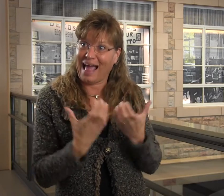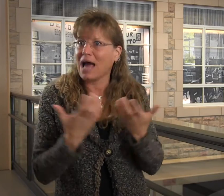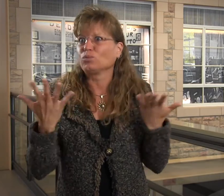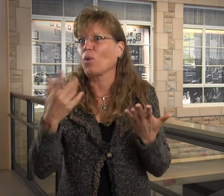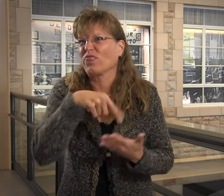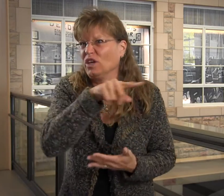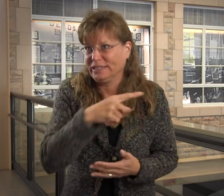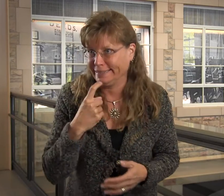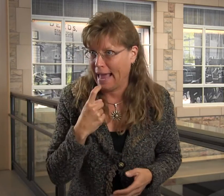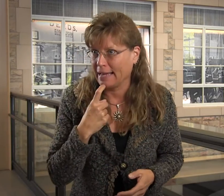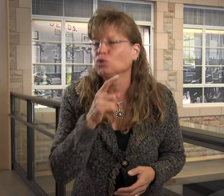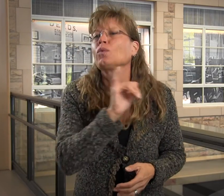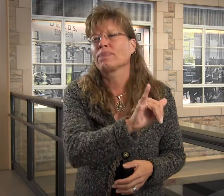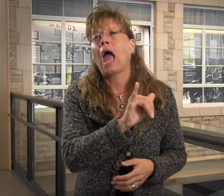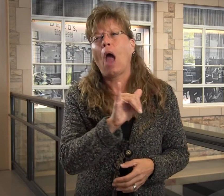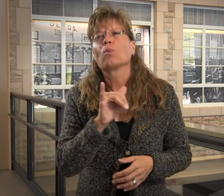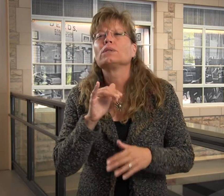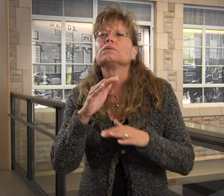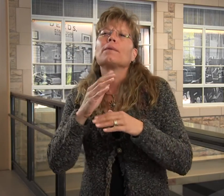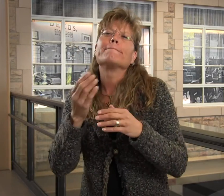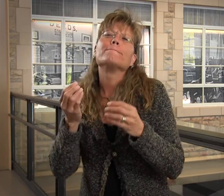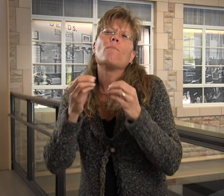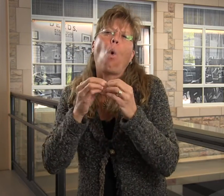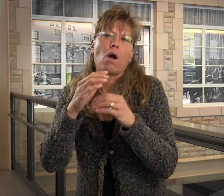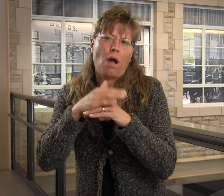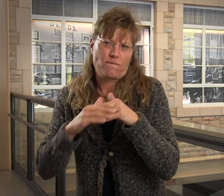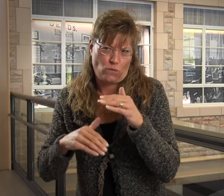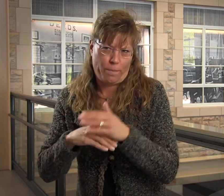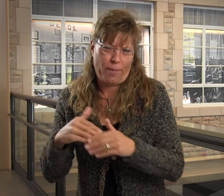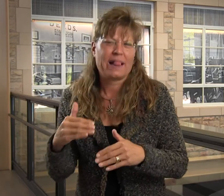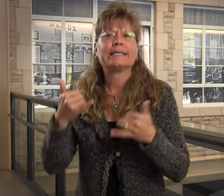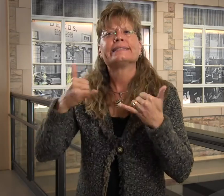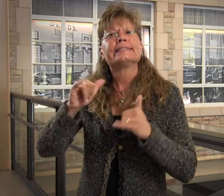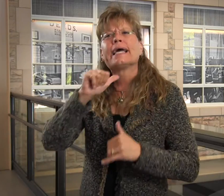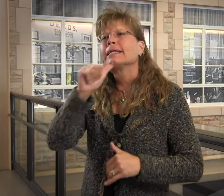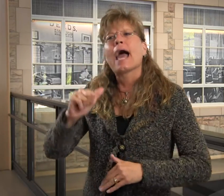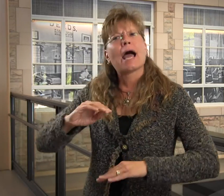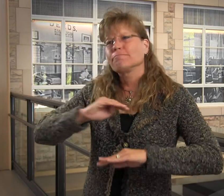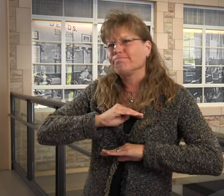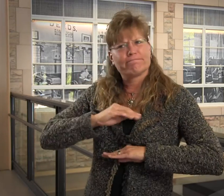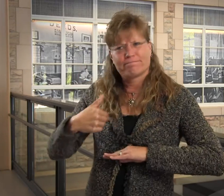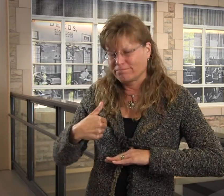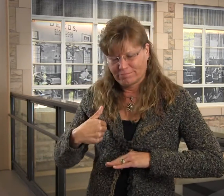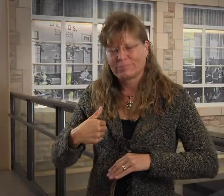I would know what they were saying. That situation was much more comfortable, but yet, I still wasn't satisfied.